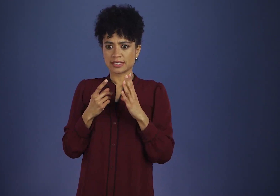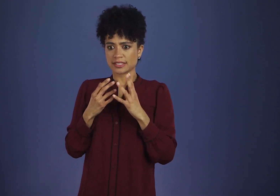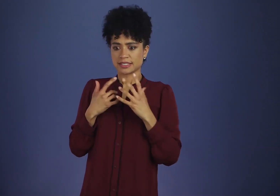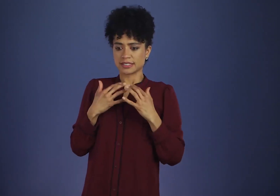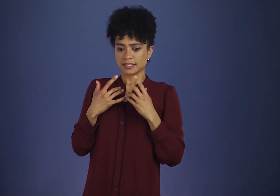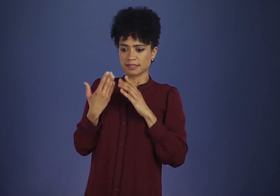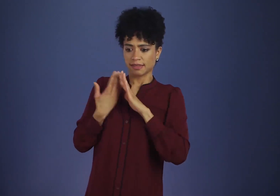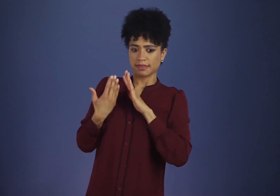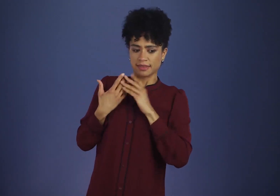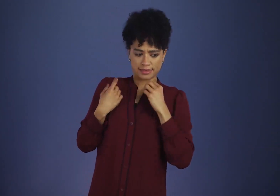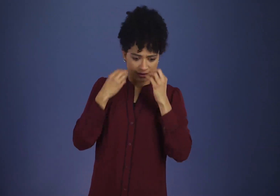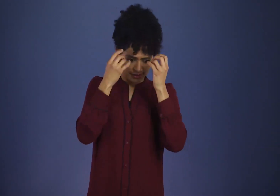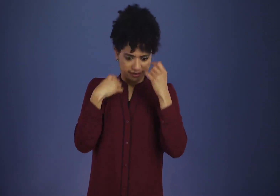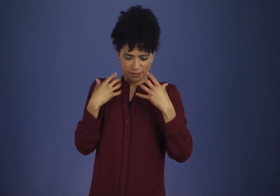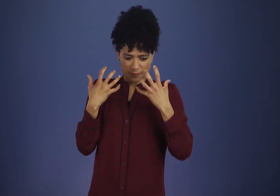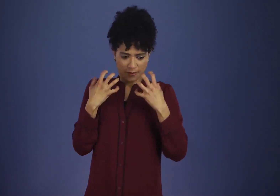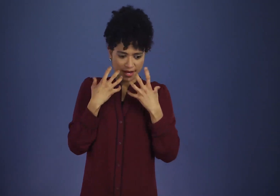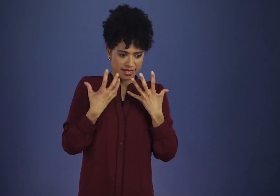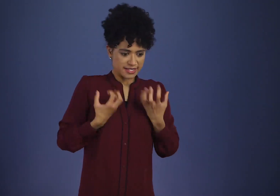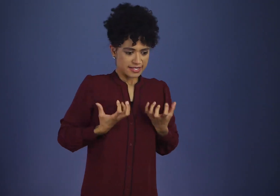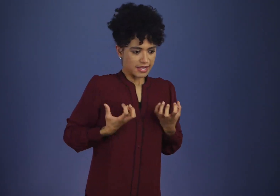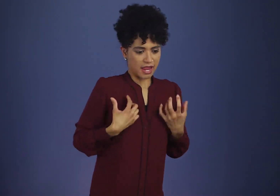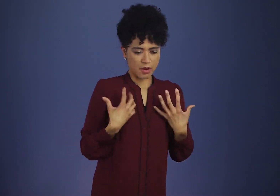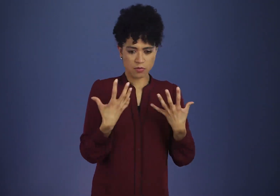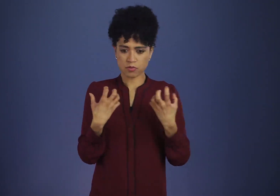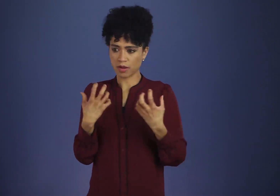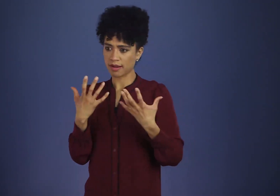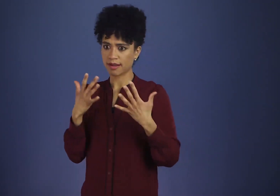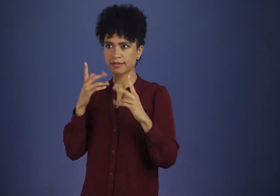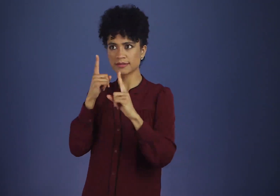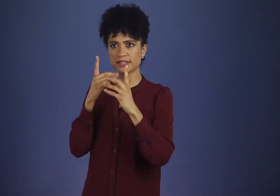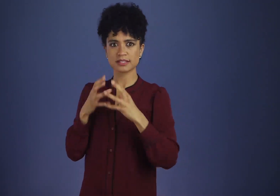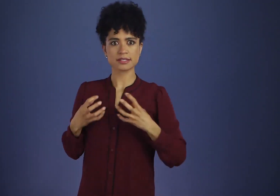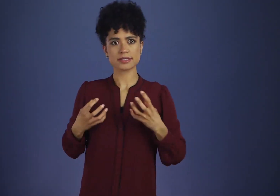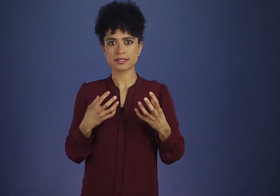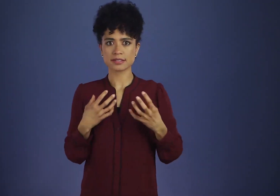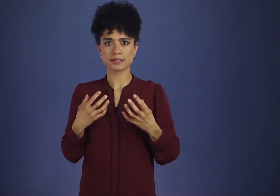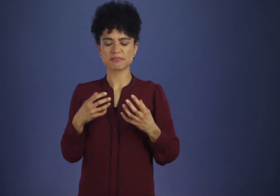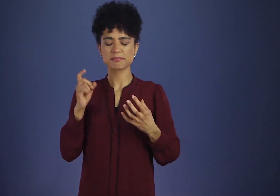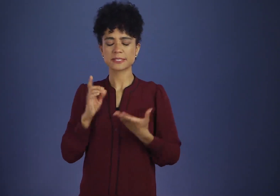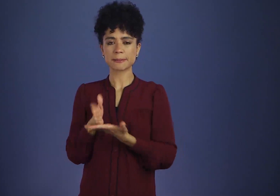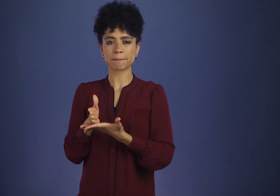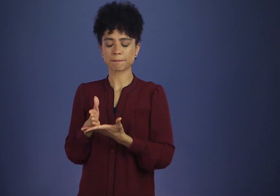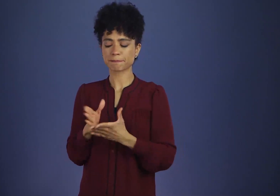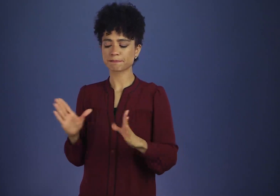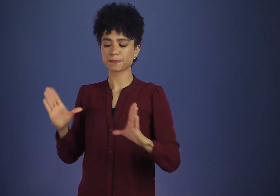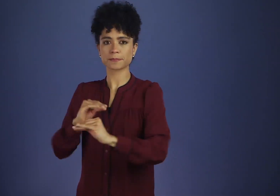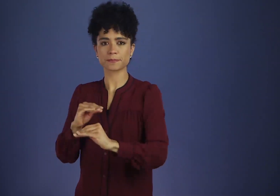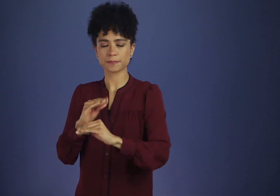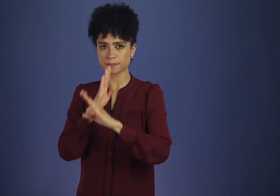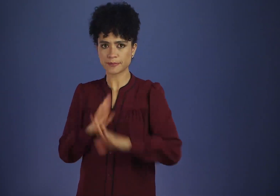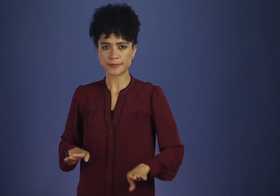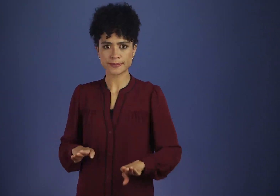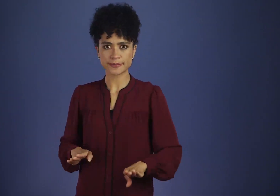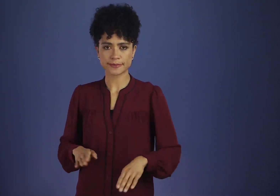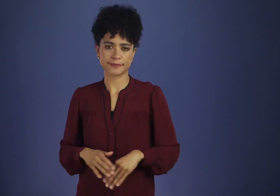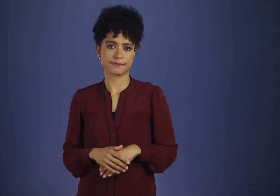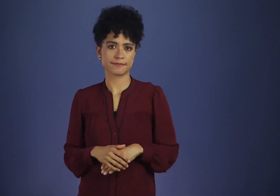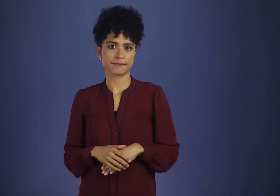He learns that the clamor of desires and ambitions within him must be silenced whenever these could damage the group.